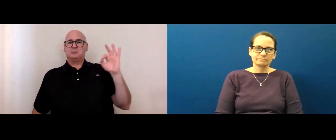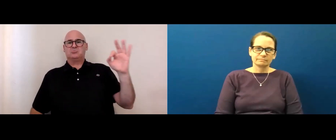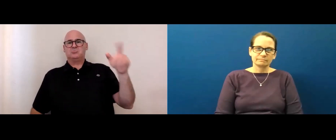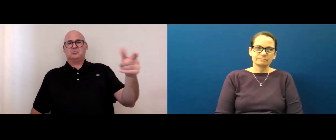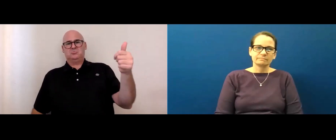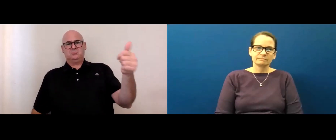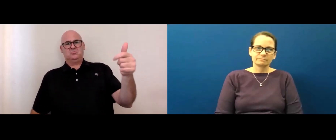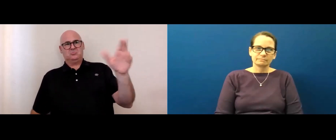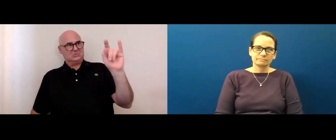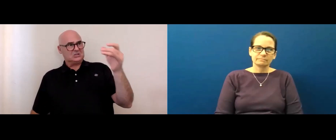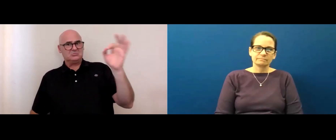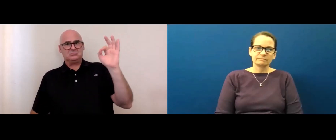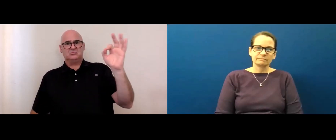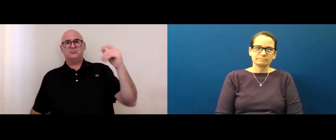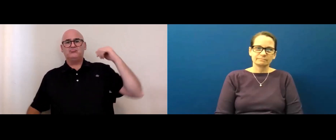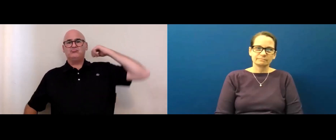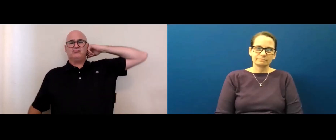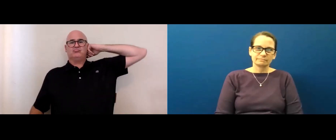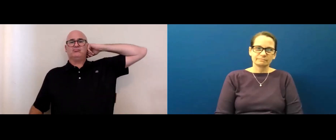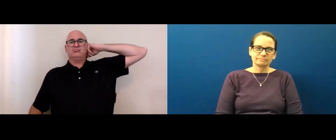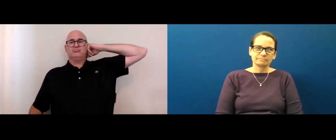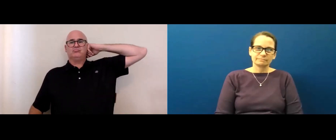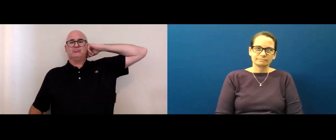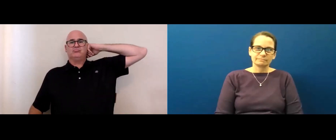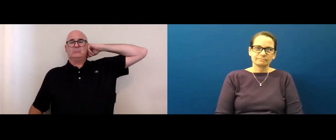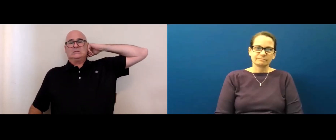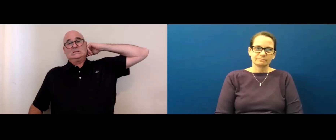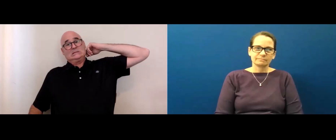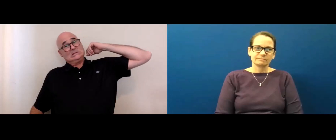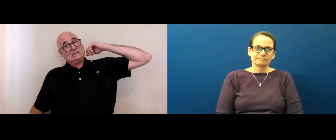can just sit back and say oh everything's good everything's good I don't need to get involved